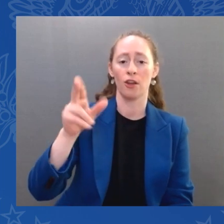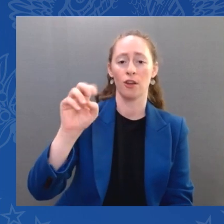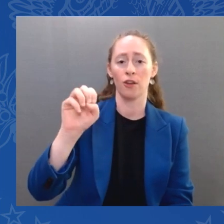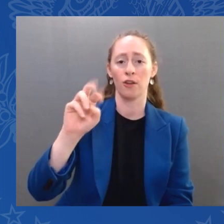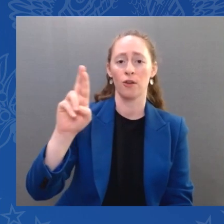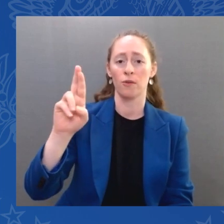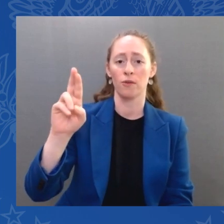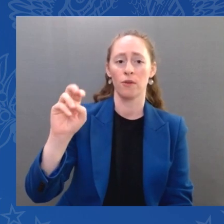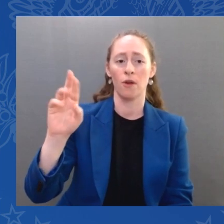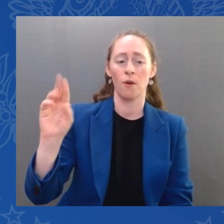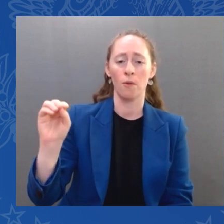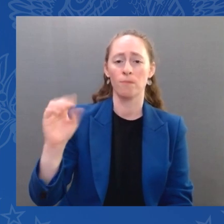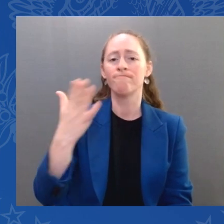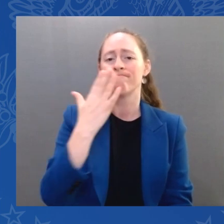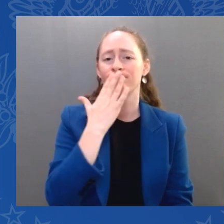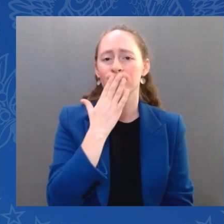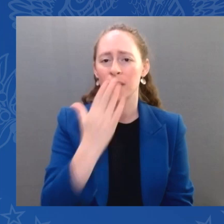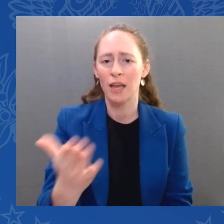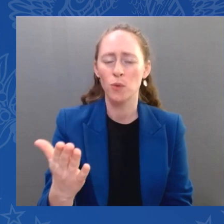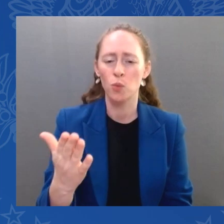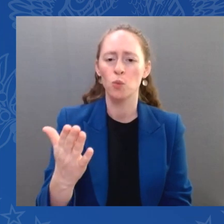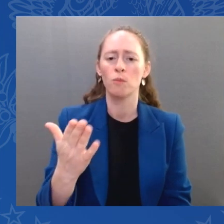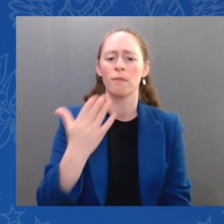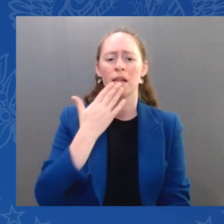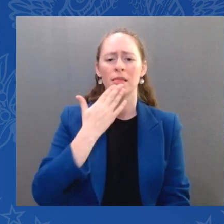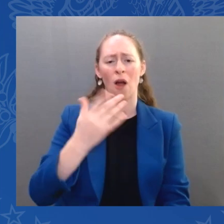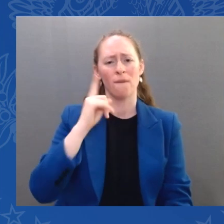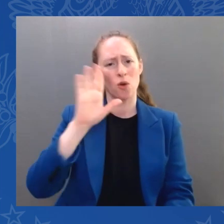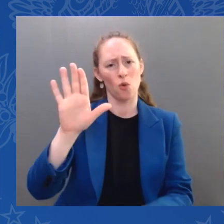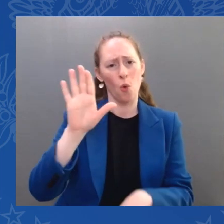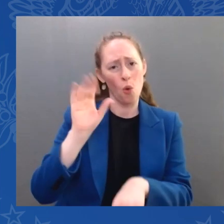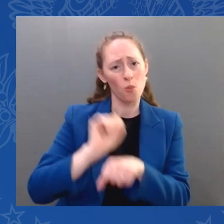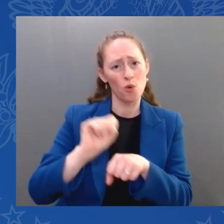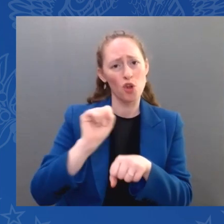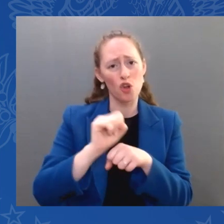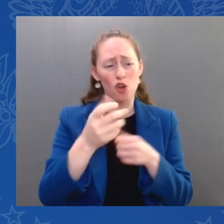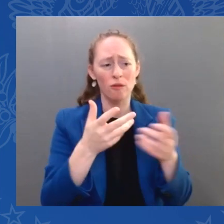their whole lives -- and treated them with normal child problems